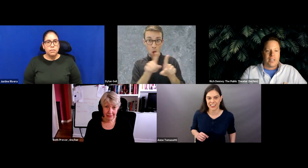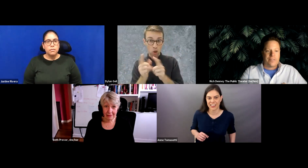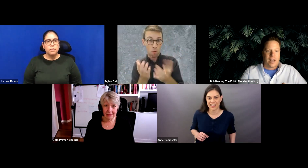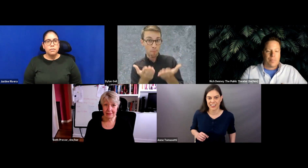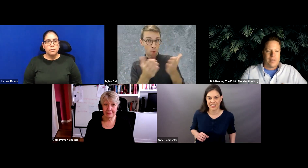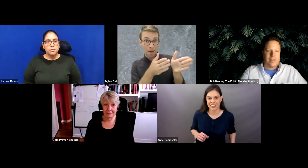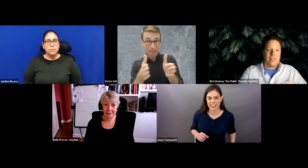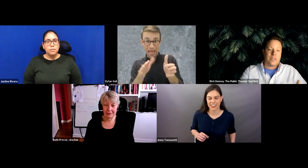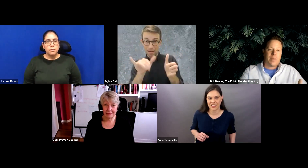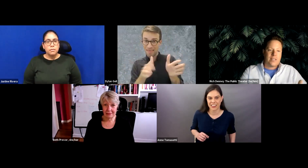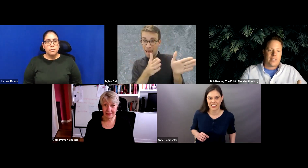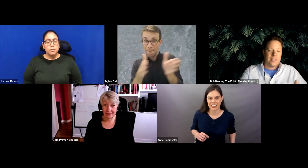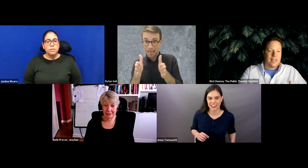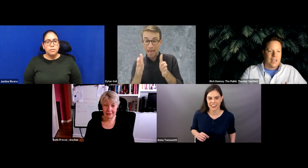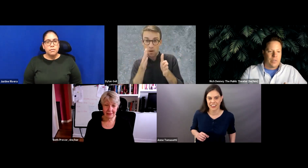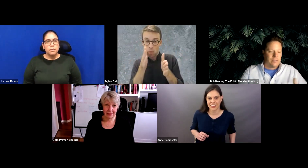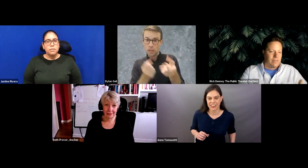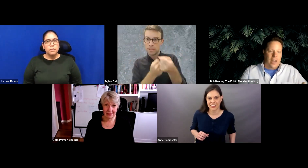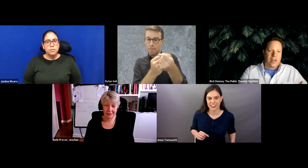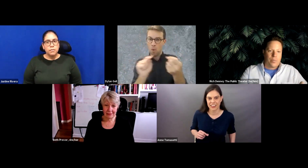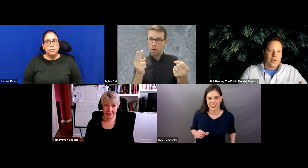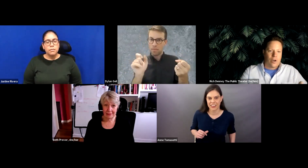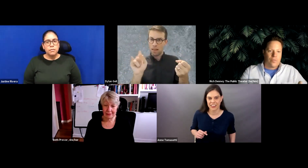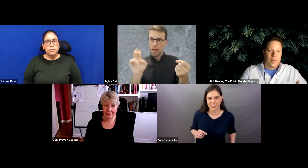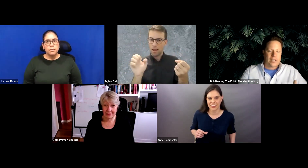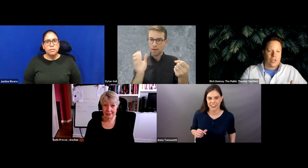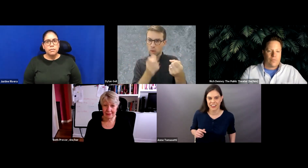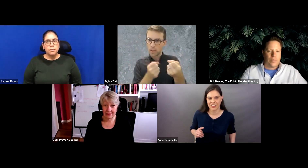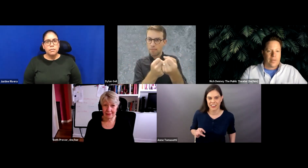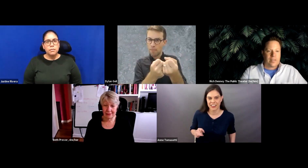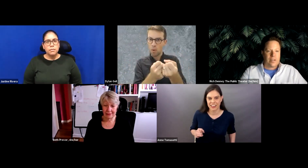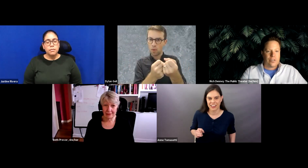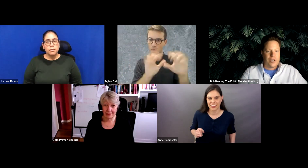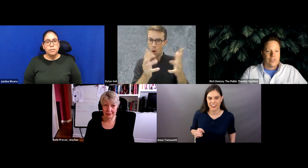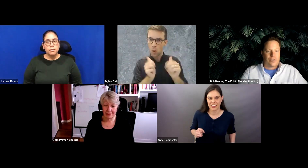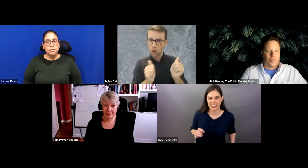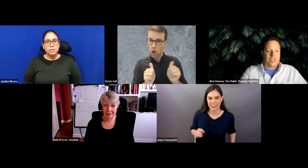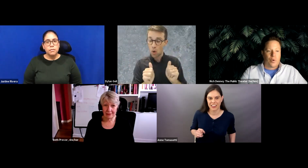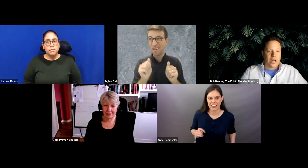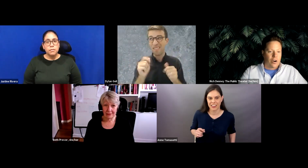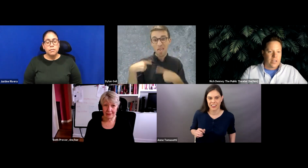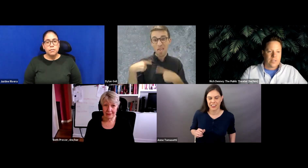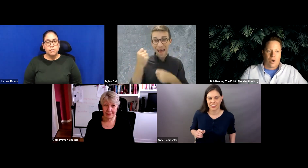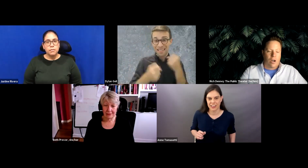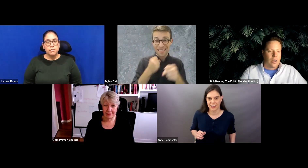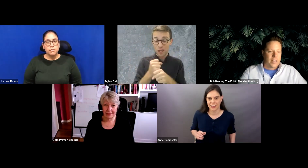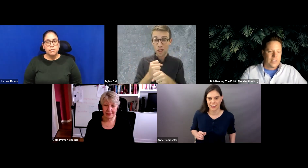lift up this piece. It was very important over the past year for The Public Theater to be supporting artists, all artists,